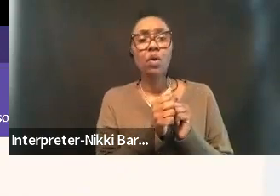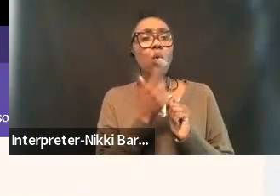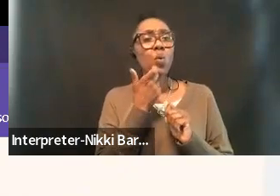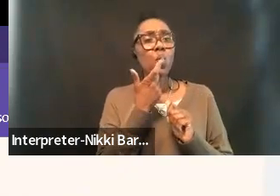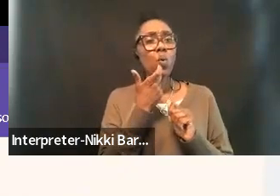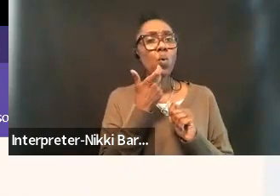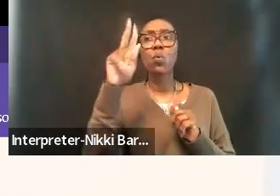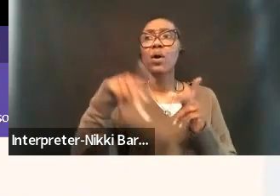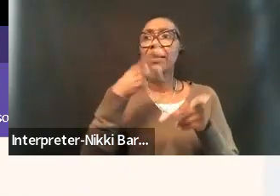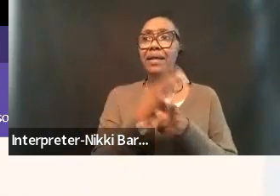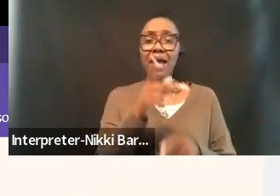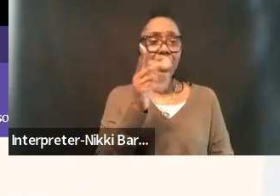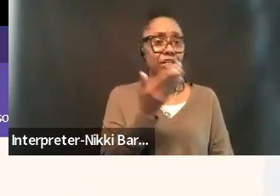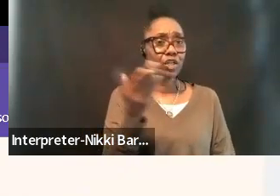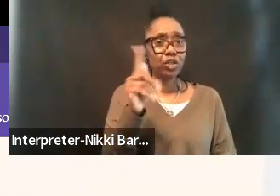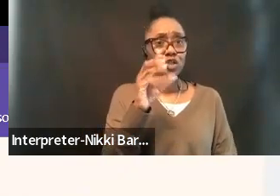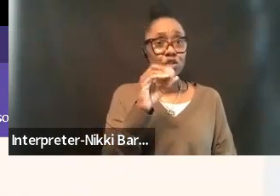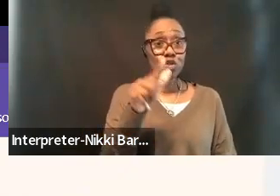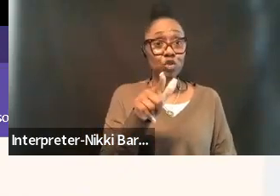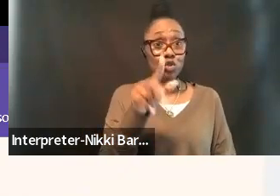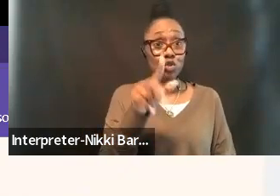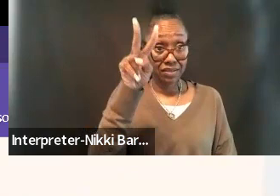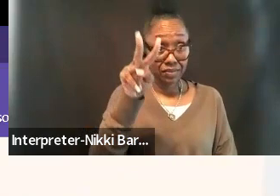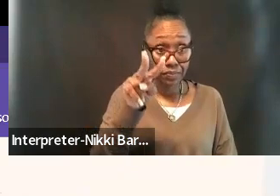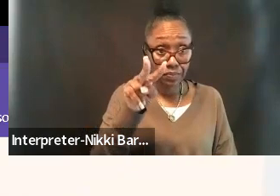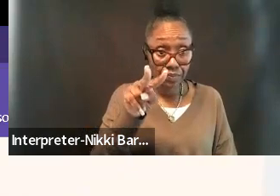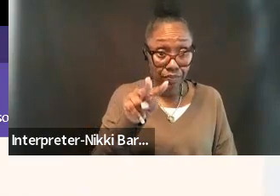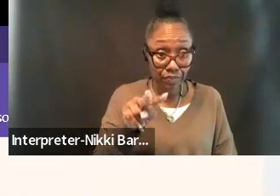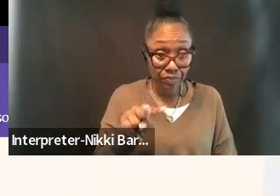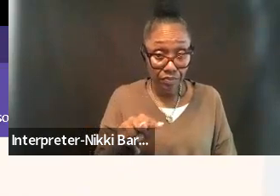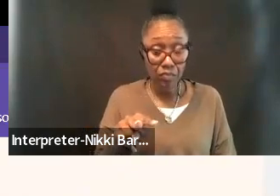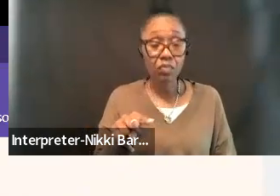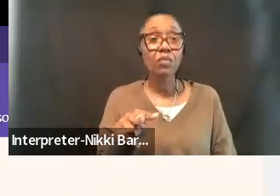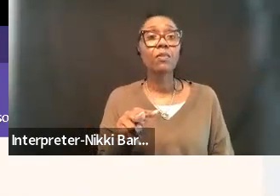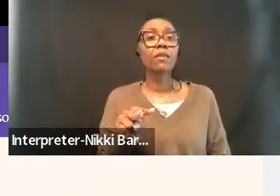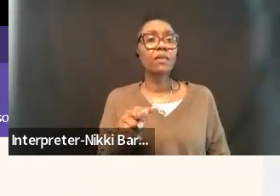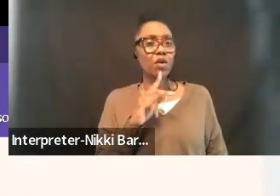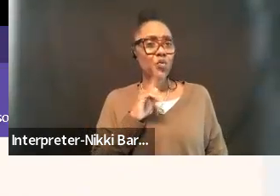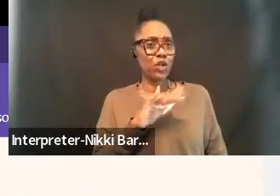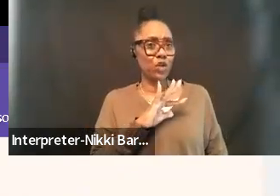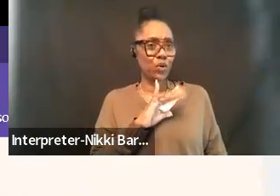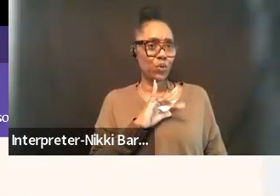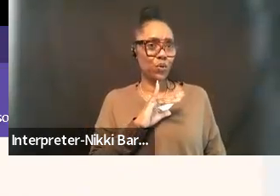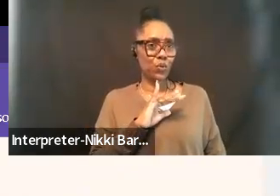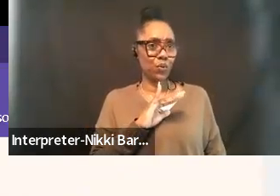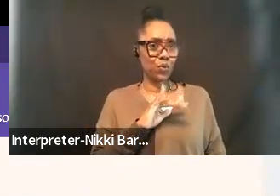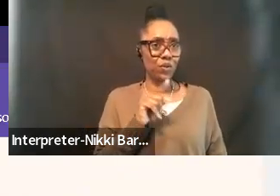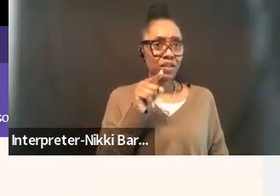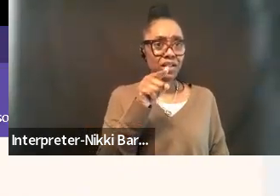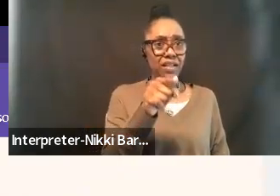So when you scroll down, it'll tell you. It has this really cool little generator right here too.